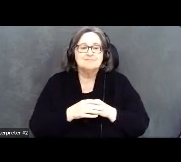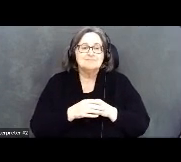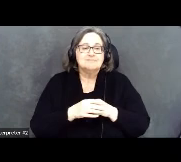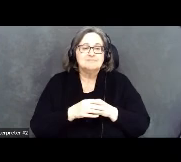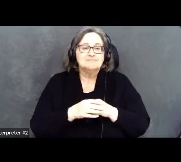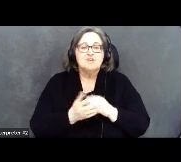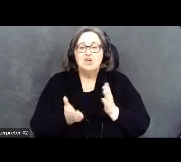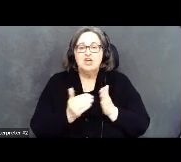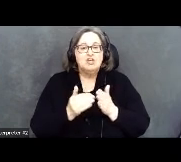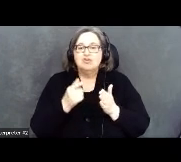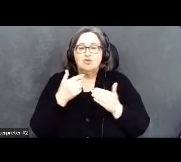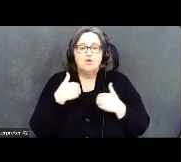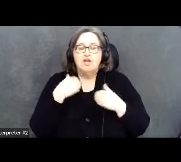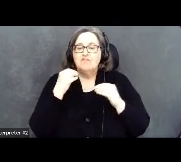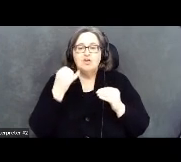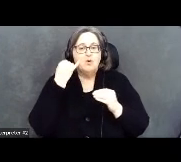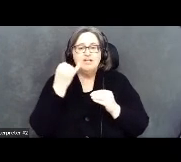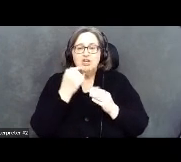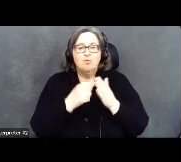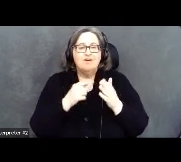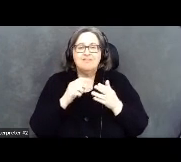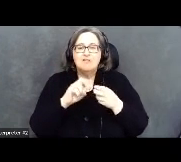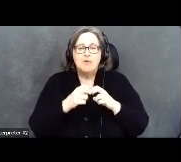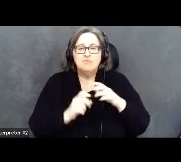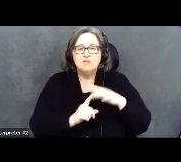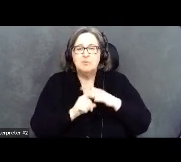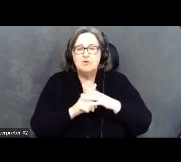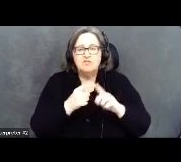Again, you have no idea what the side effects of the medications are. Next slide.